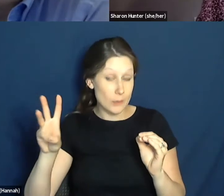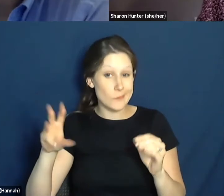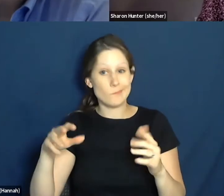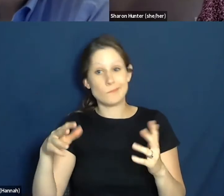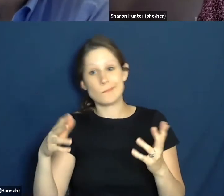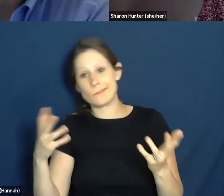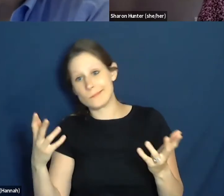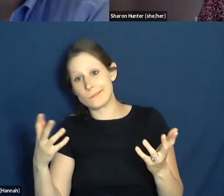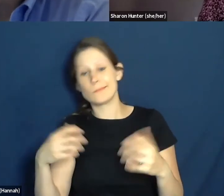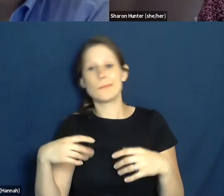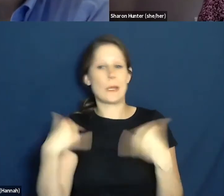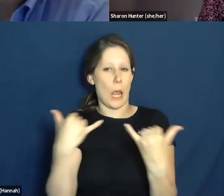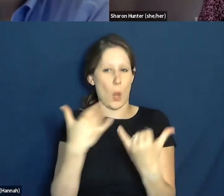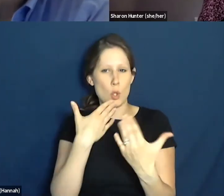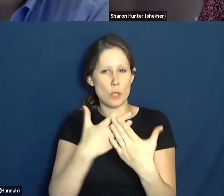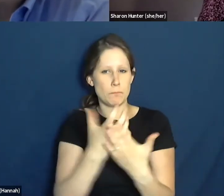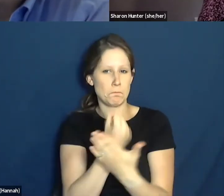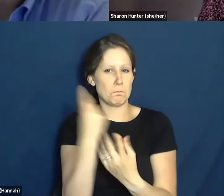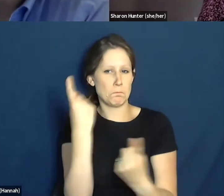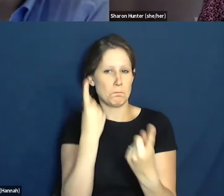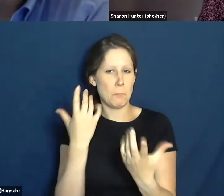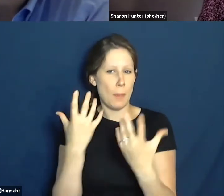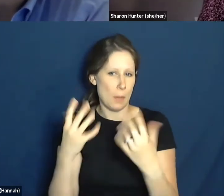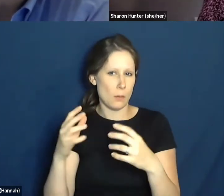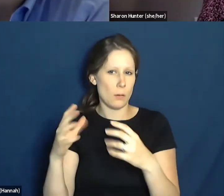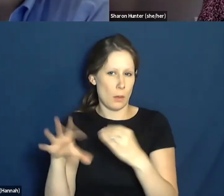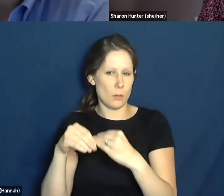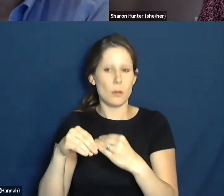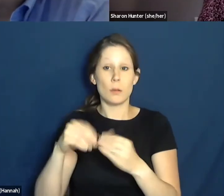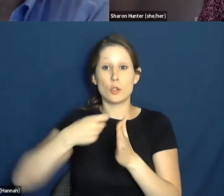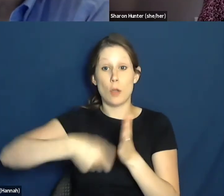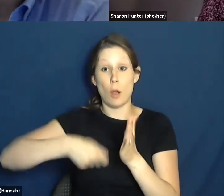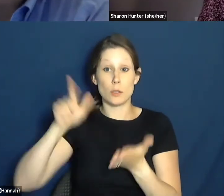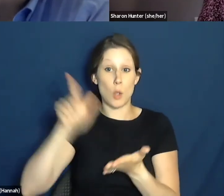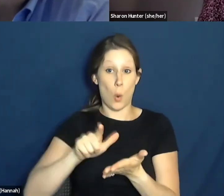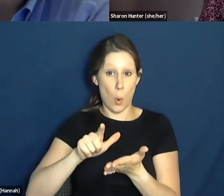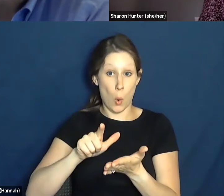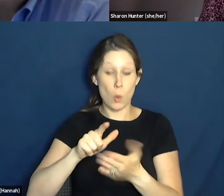Now is a good time to think about, the cost is low to get a website.